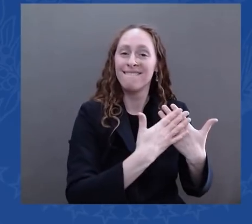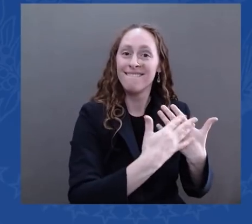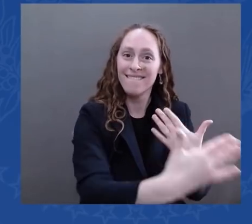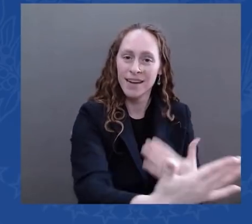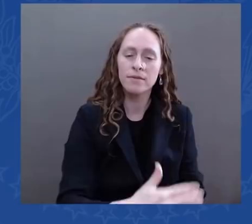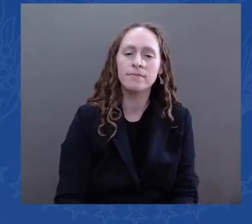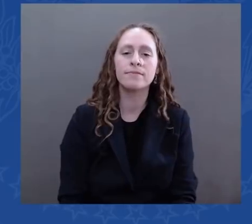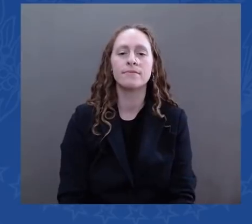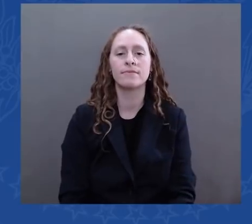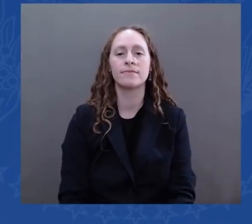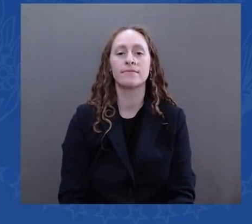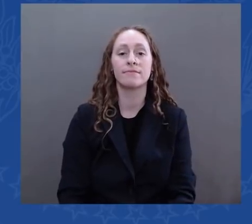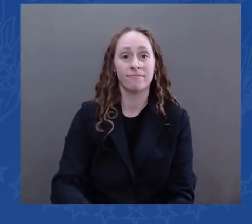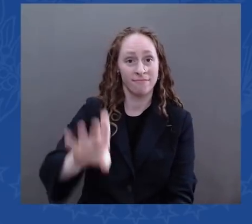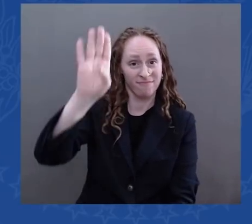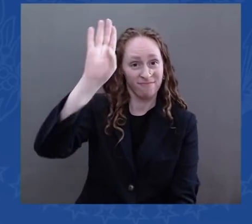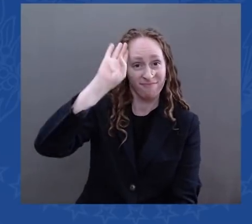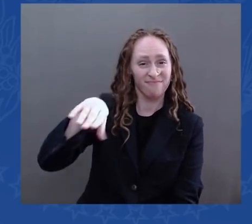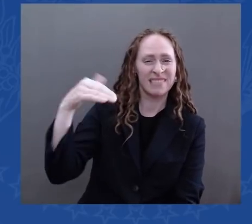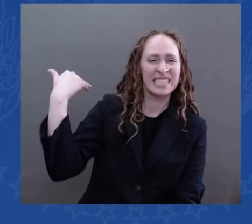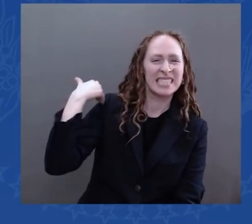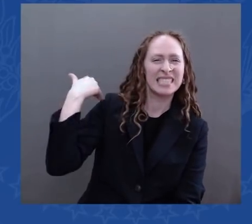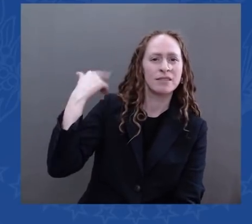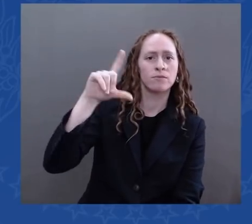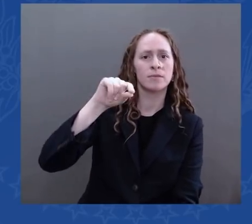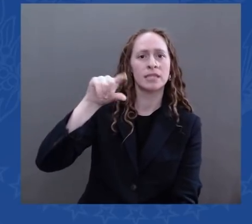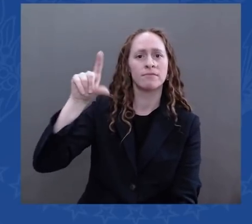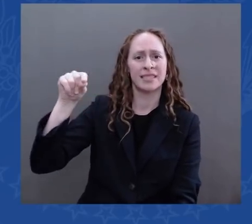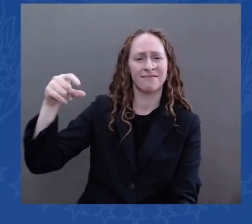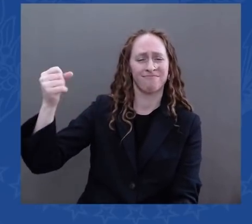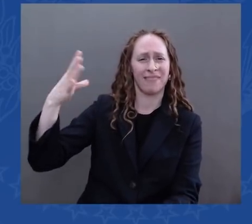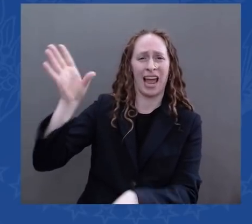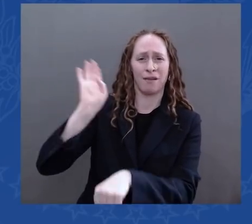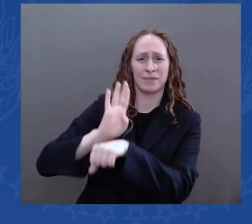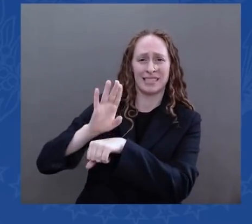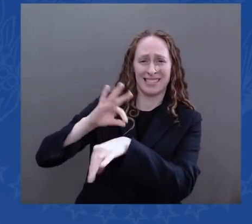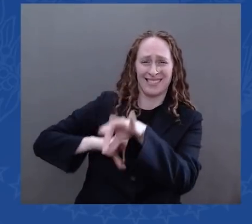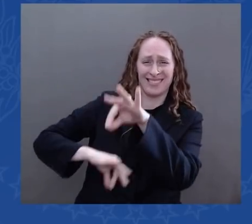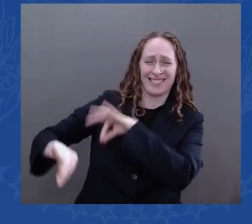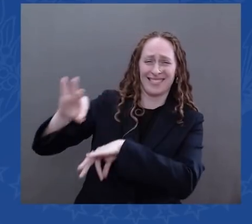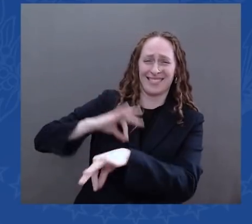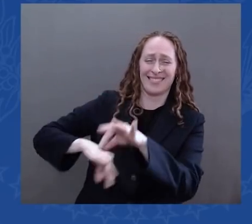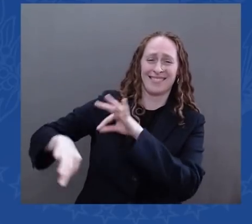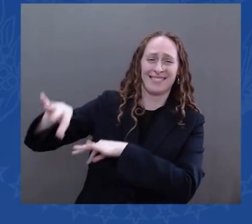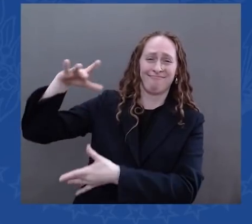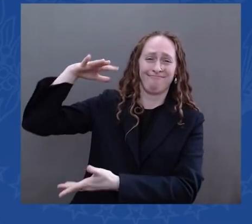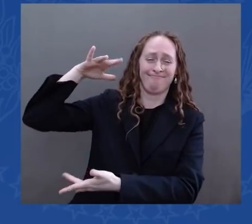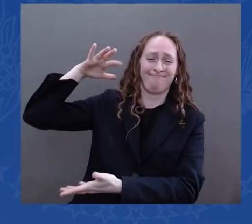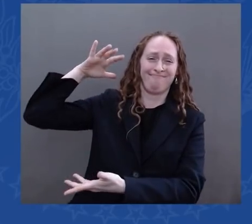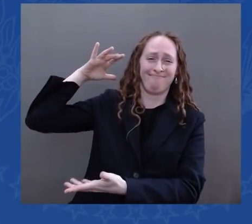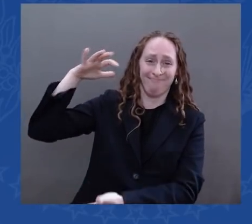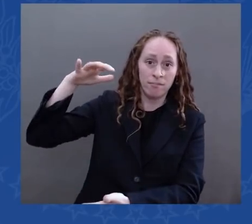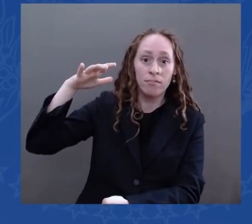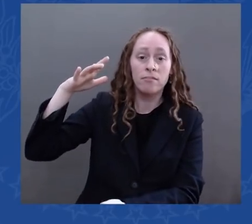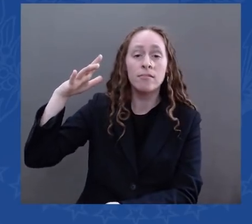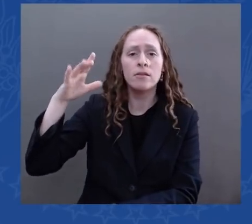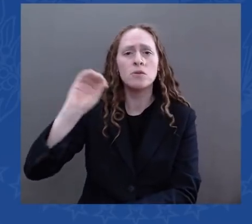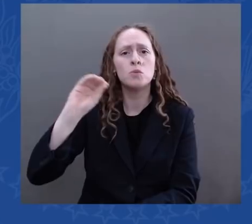but didn't pay a single, solitary cent in federal taxes. My budget raises the corporate tax rate to 28 percent,